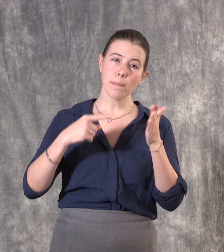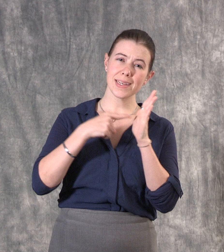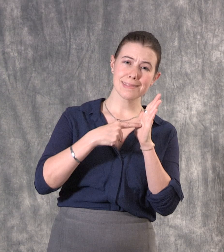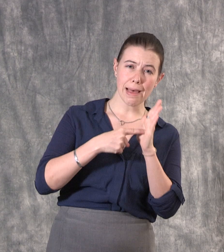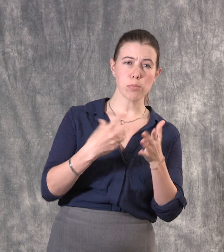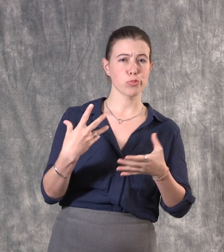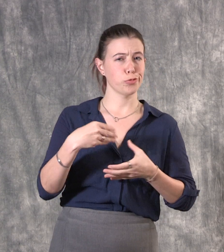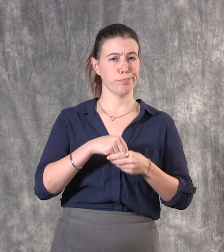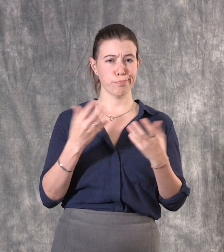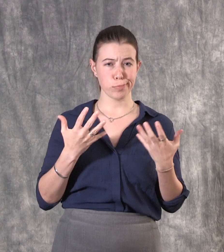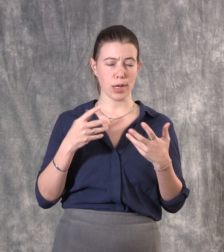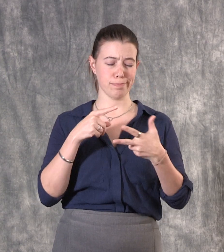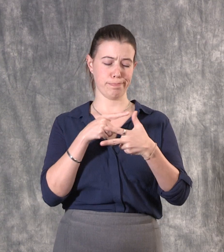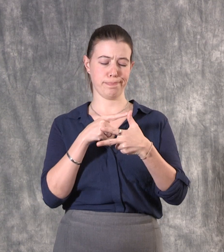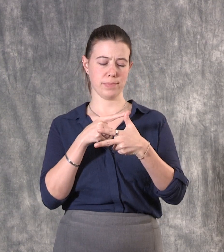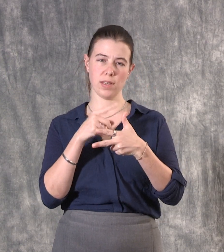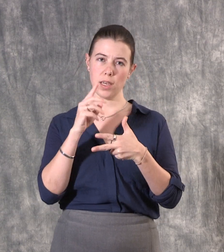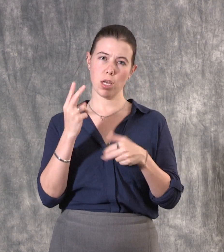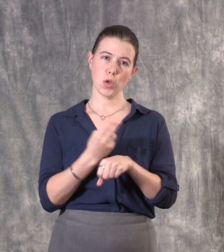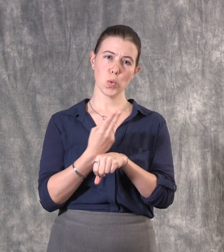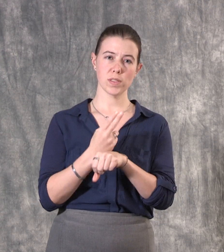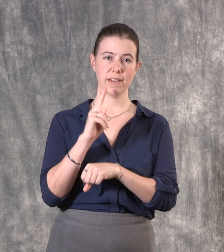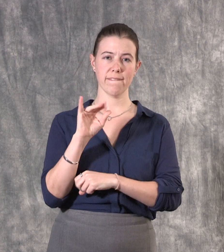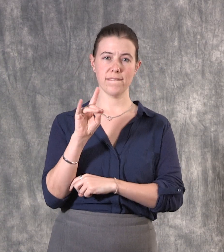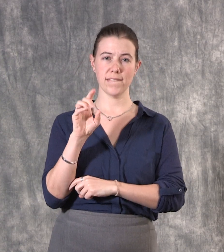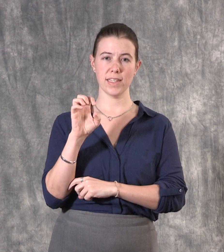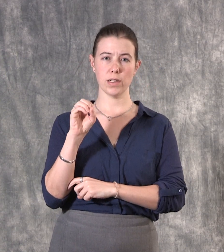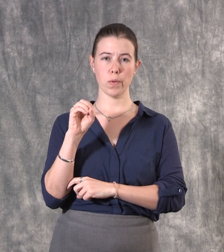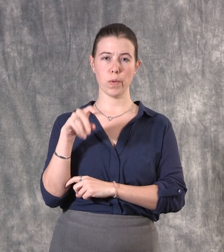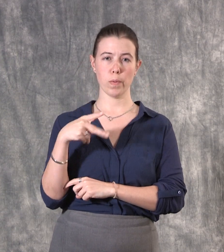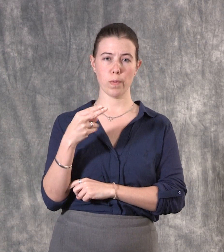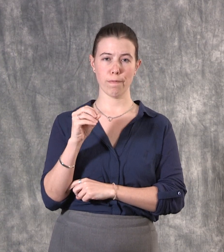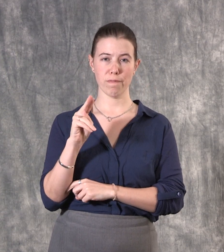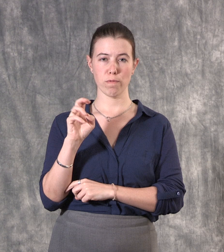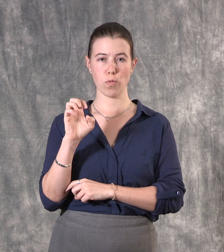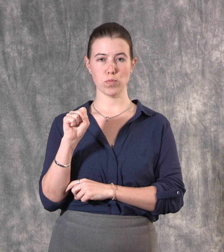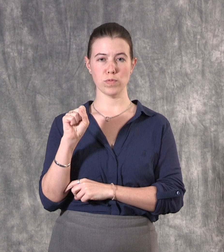examples include using a videophone